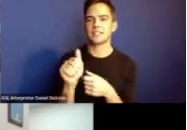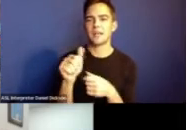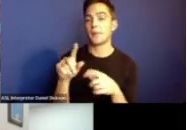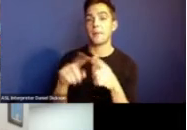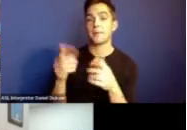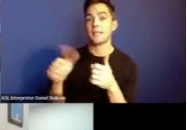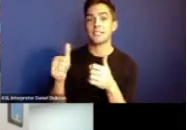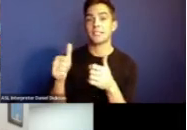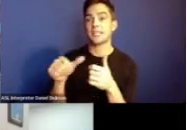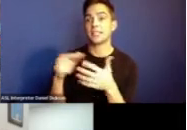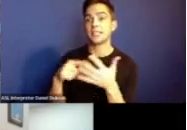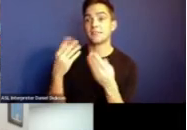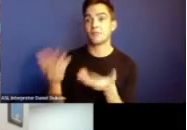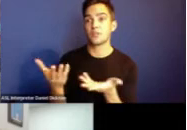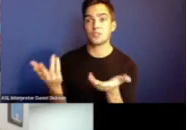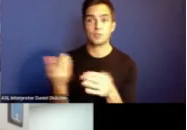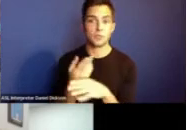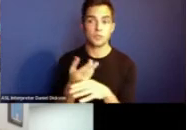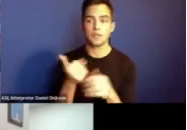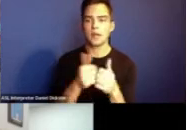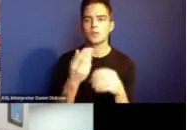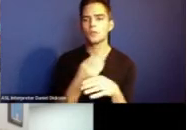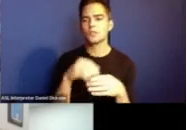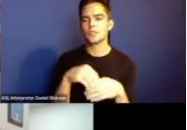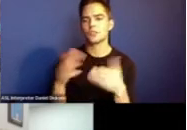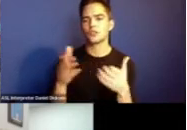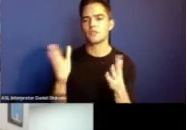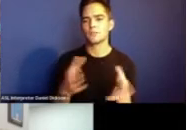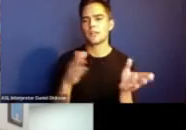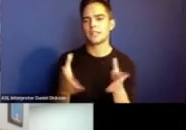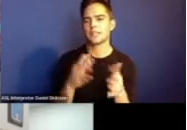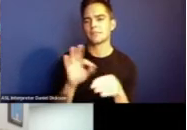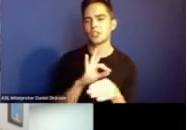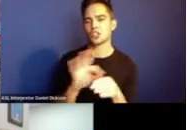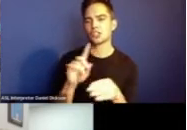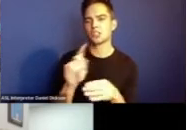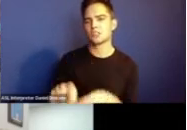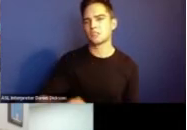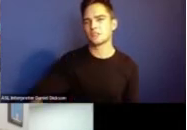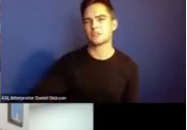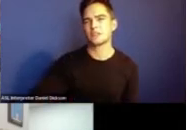might they be used into a, in a service planning function? So